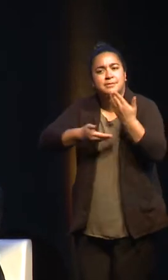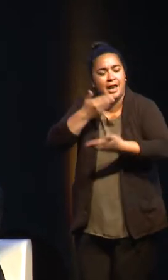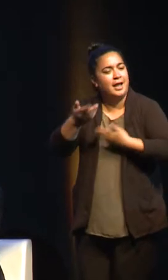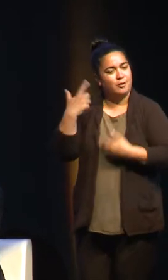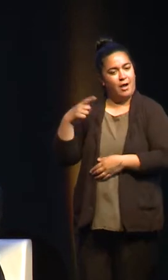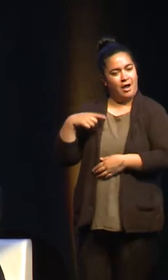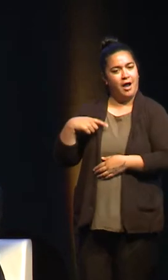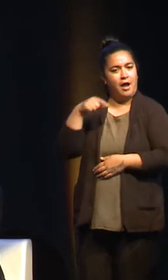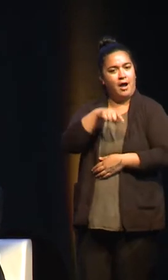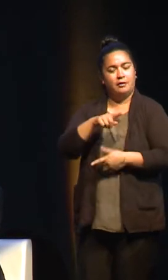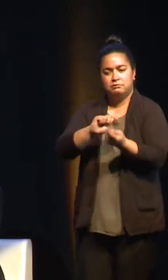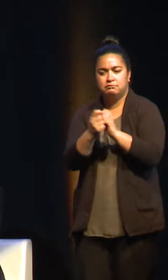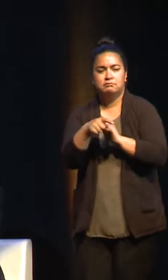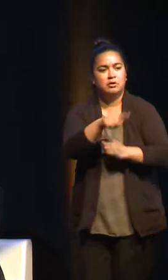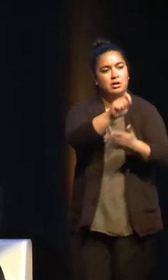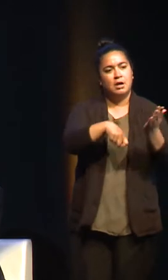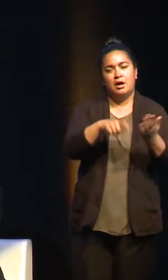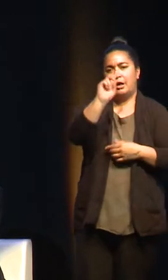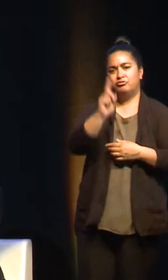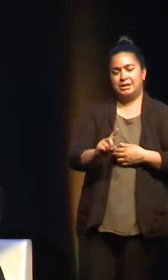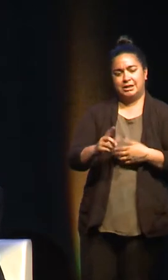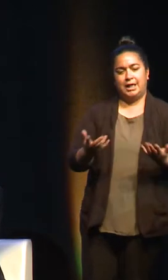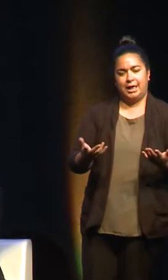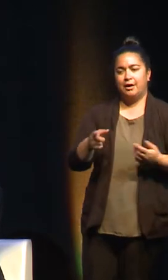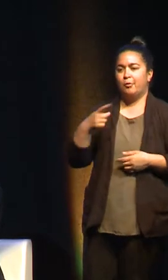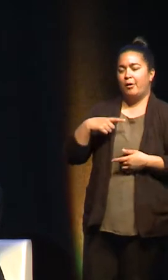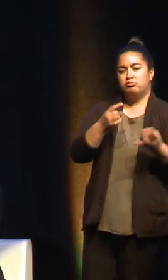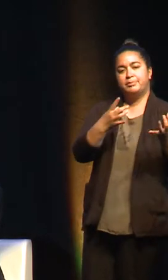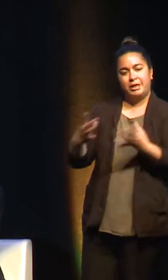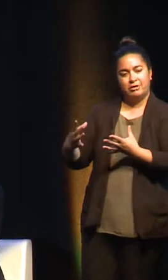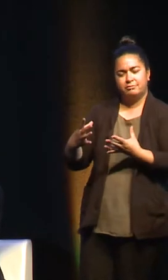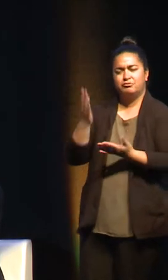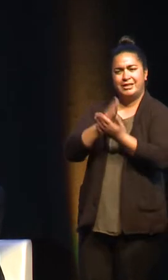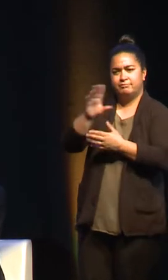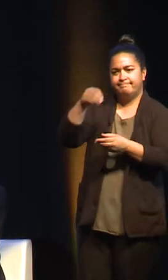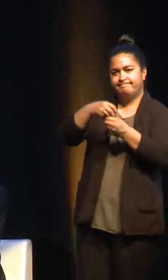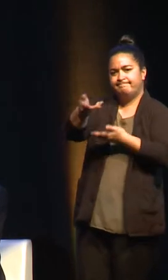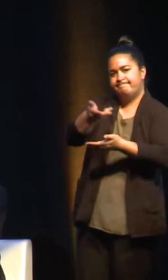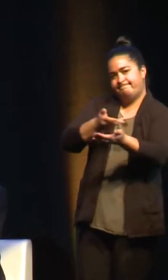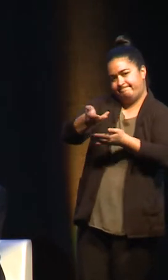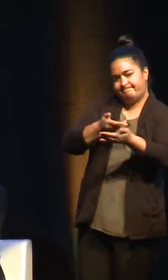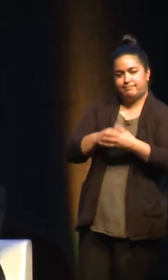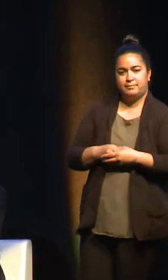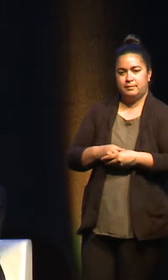doing those things, and what we're preparing ourselves for. It's all in the dialogue in one sense. Eddie: And that’s one of the big barriers